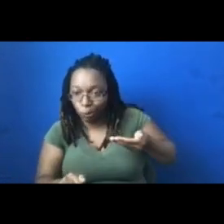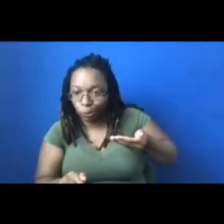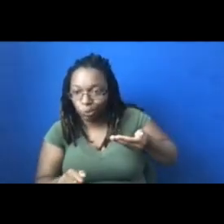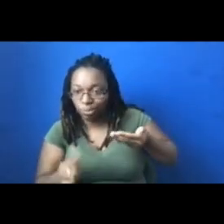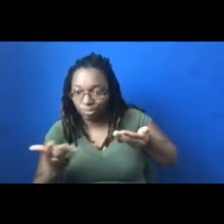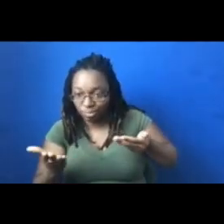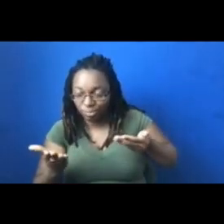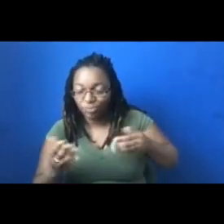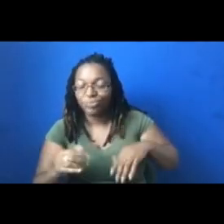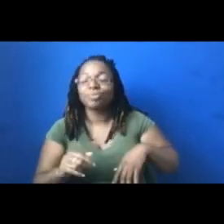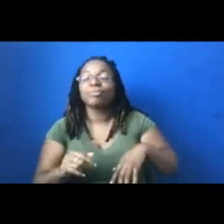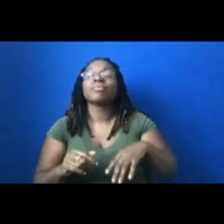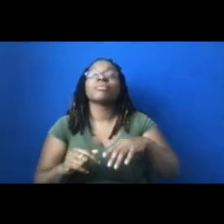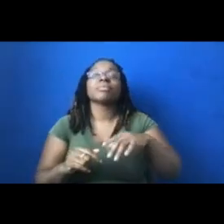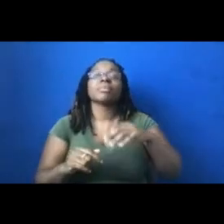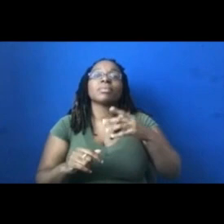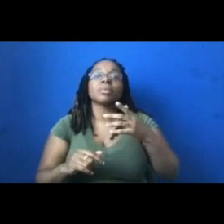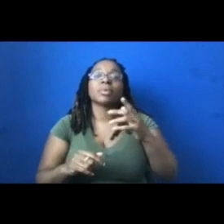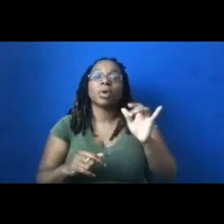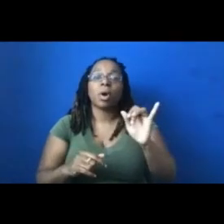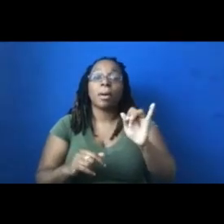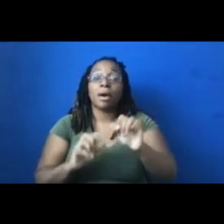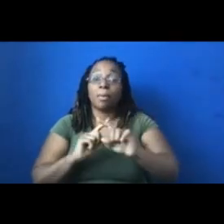the other side of the diagram, on the left side, represented by